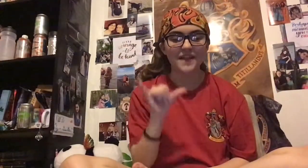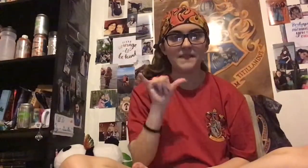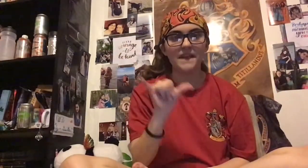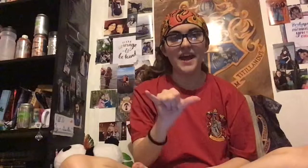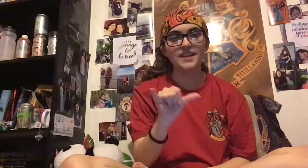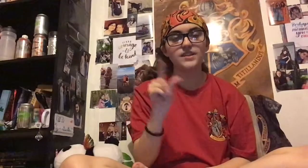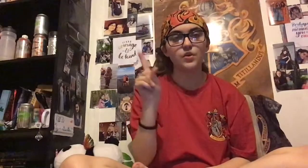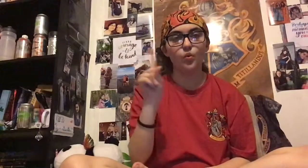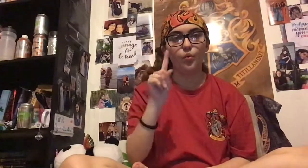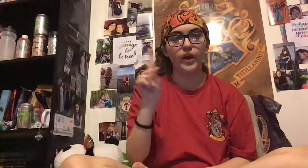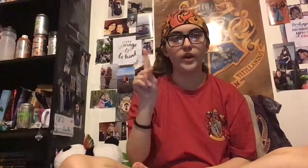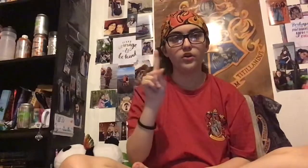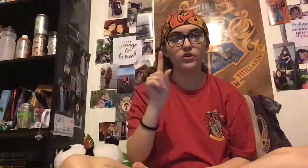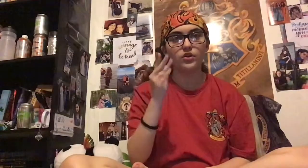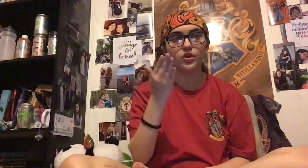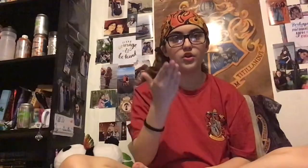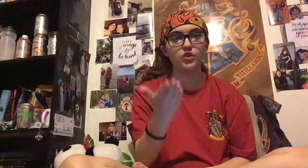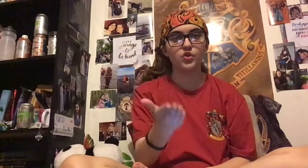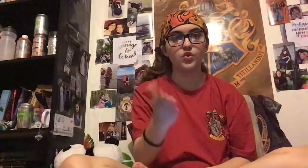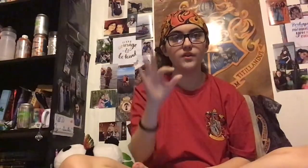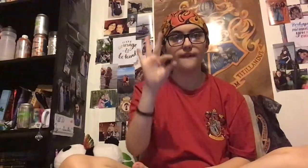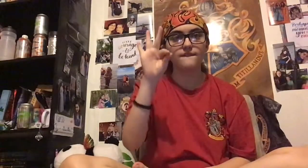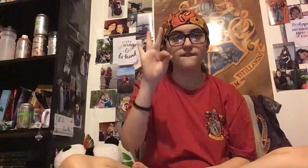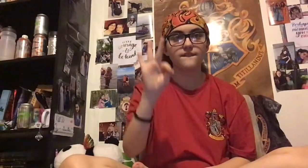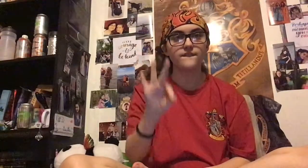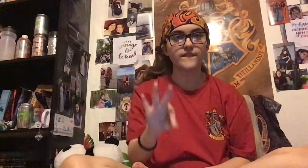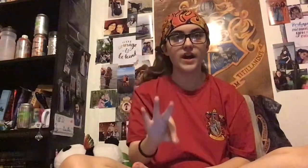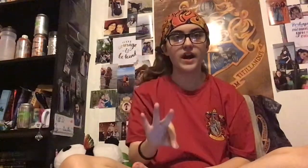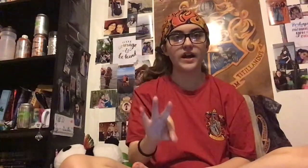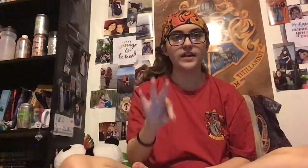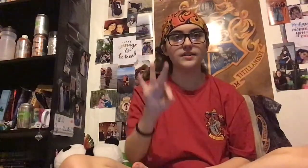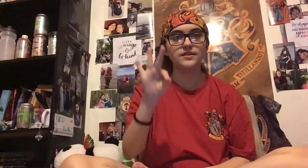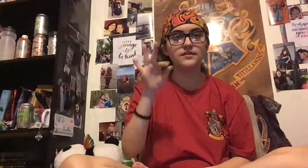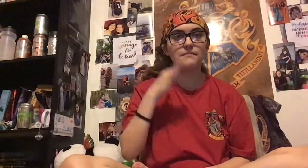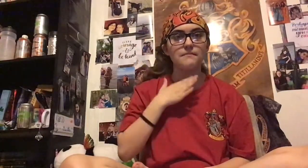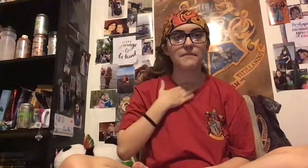That's where you'll find me